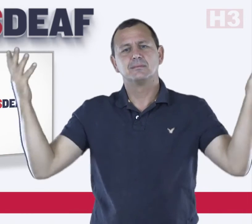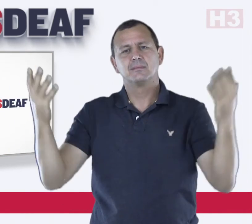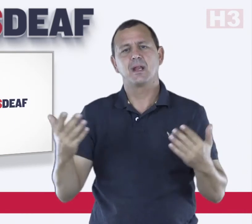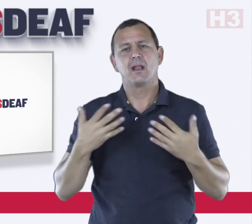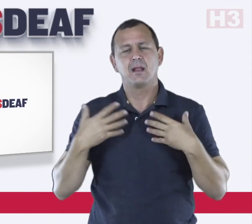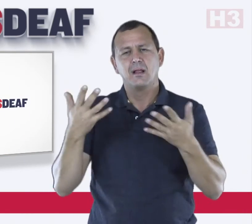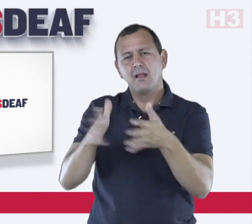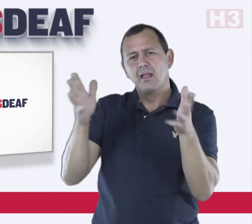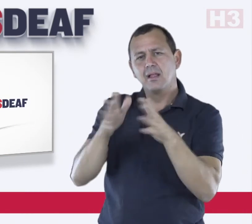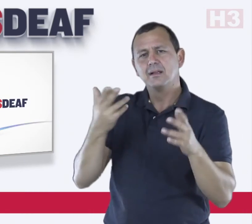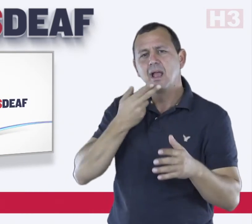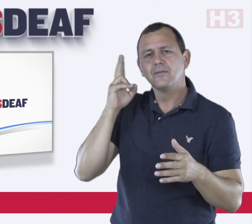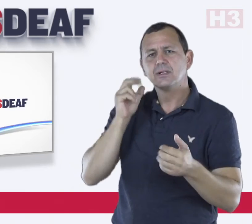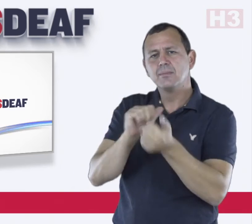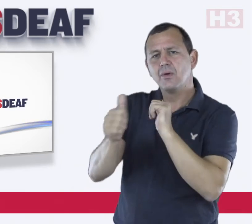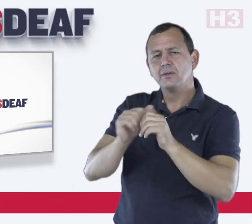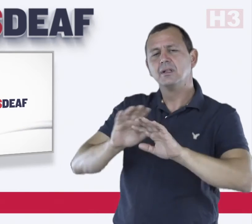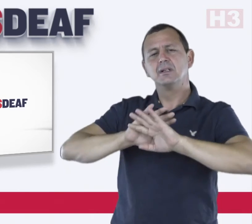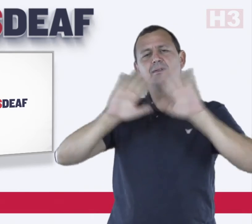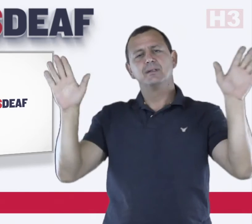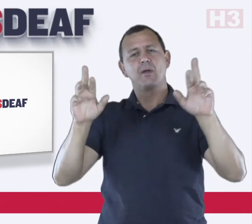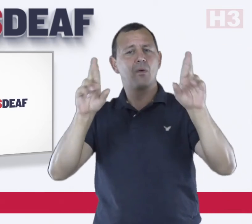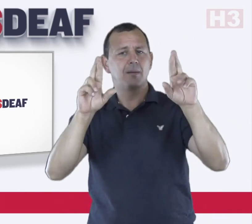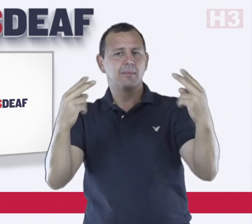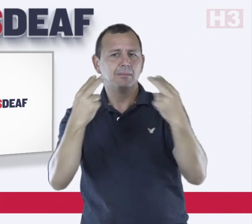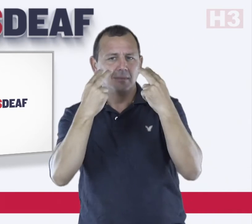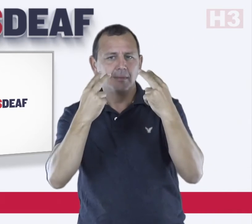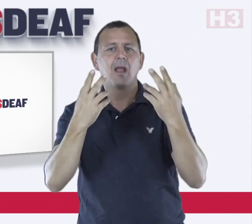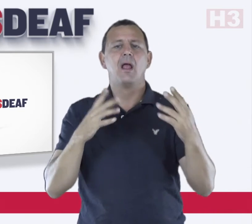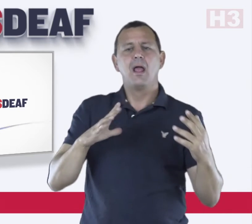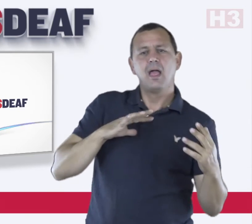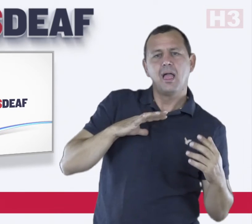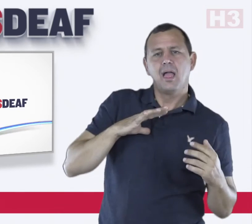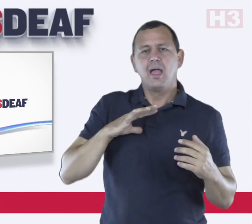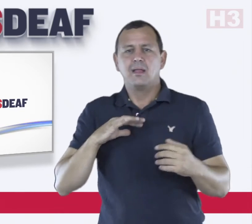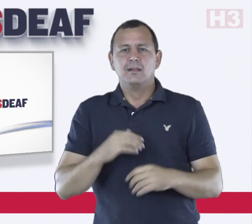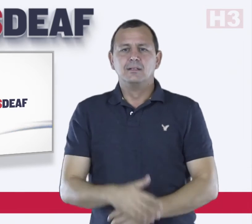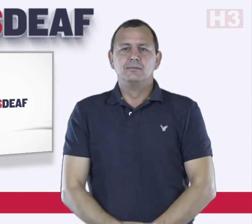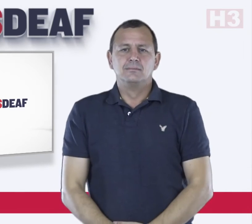Thank you for watching SportsDeaf! We hope you have enjoyed watching this program.